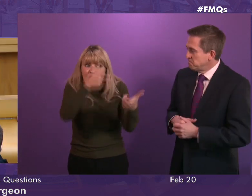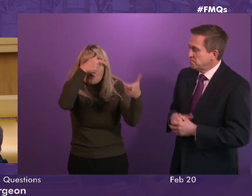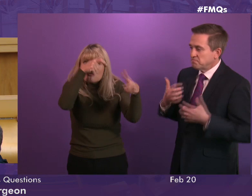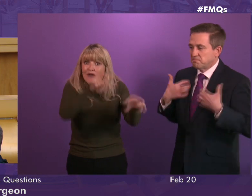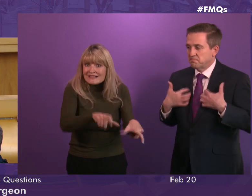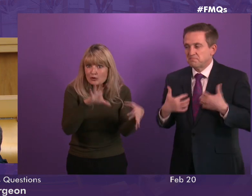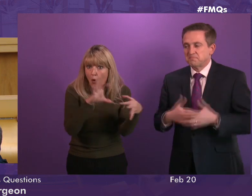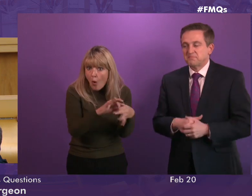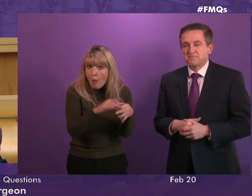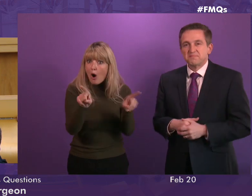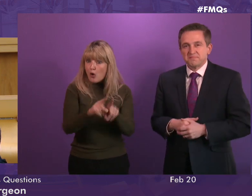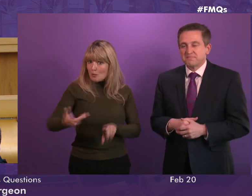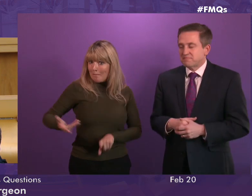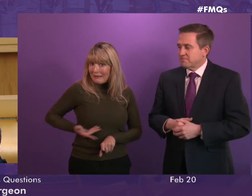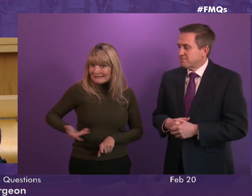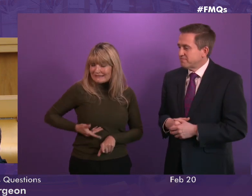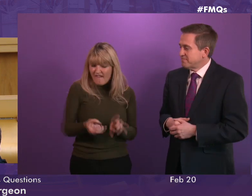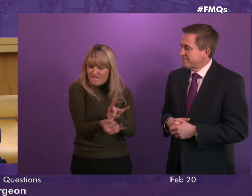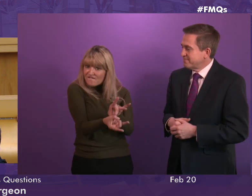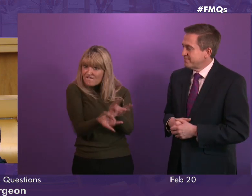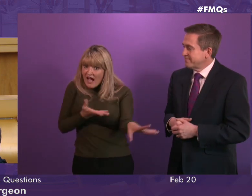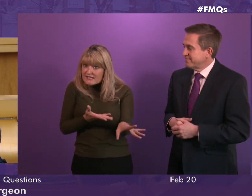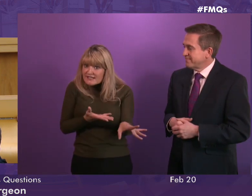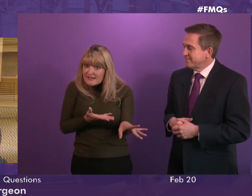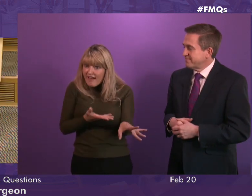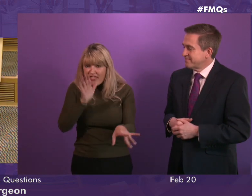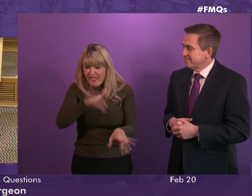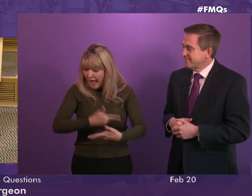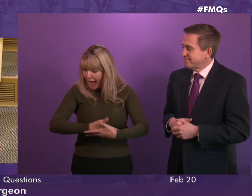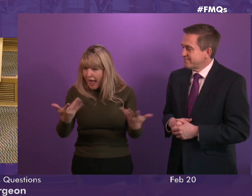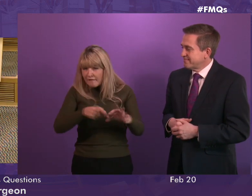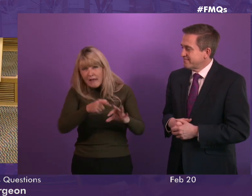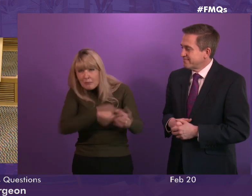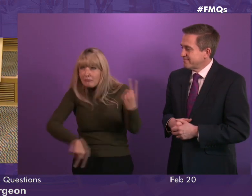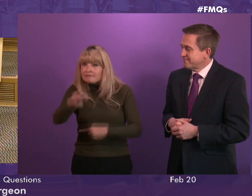in the country, at faster speeds than are available in any other part of the United